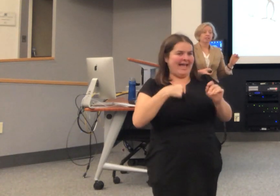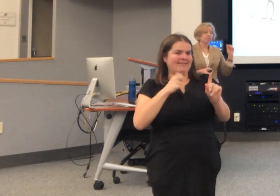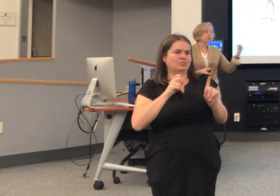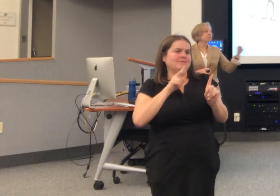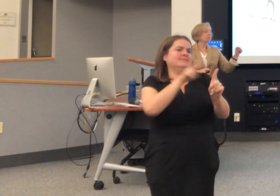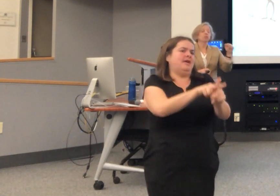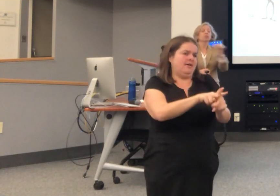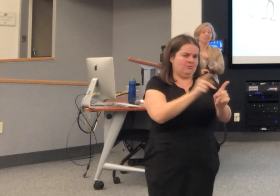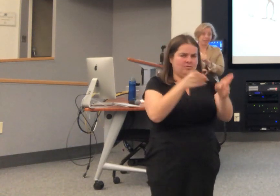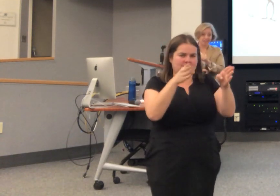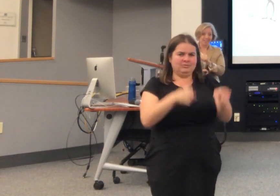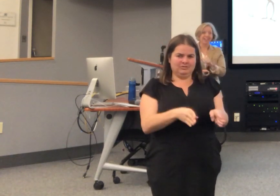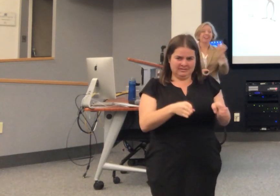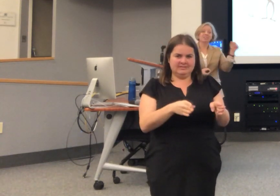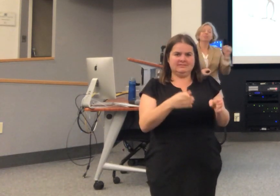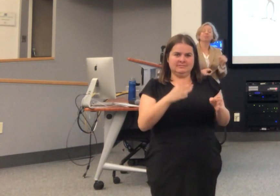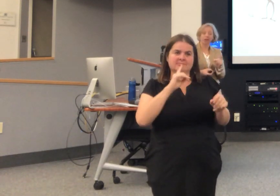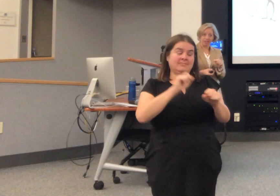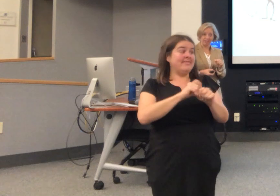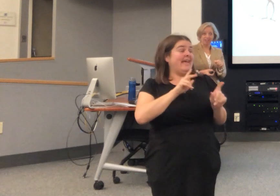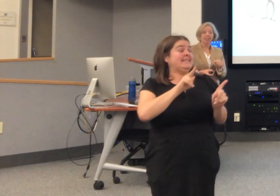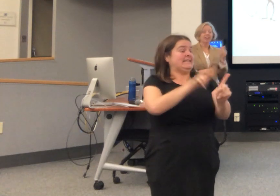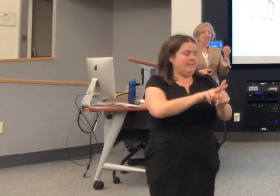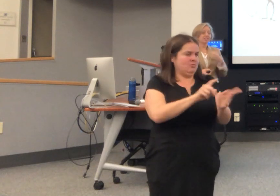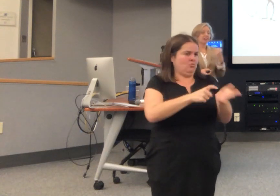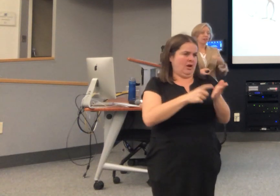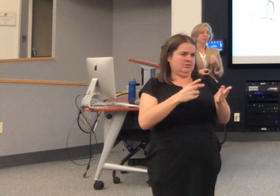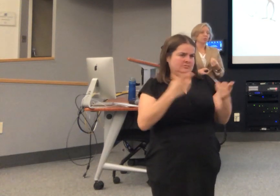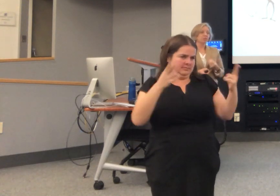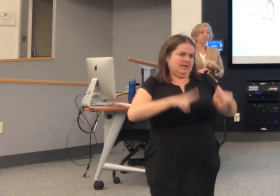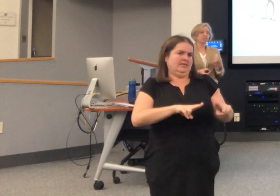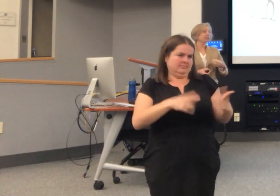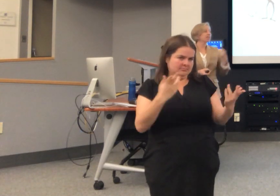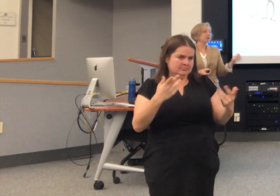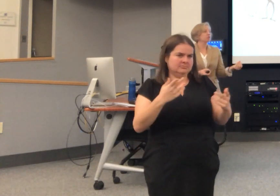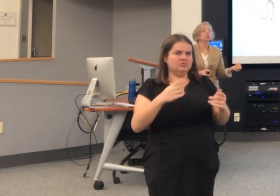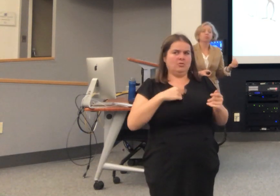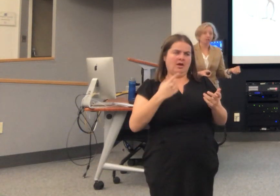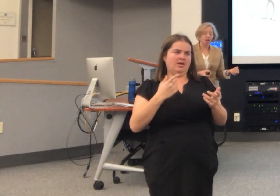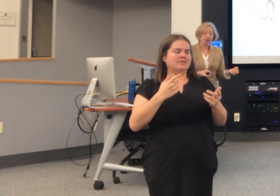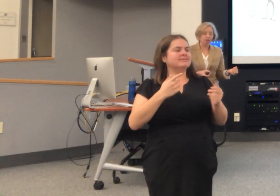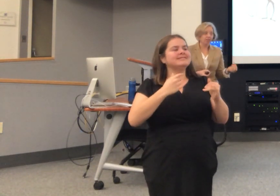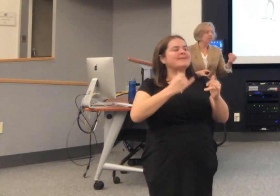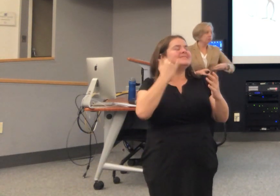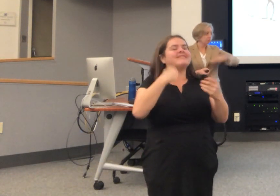And it's literally something we sign, it has to be in writing. And it says I own this, just like if I sold you my car,